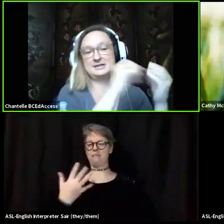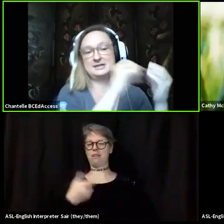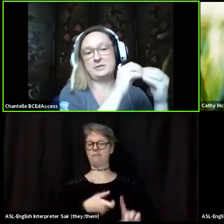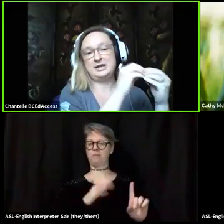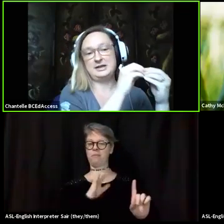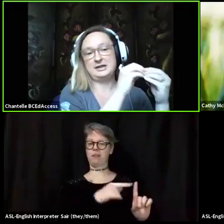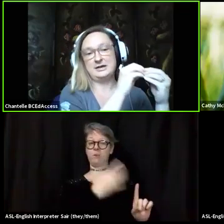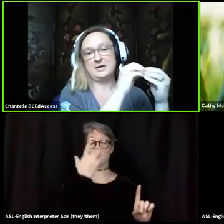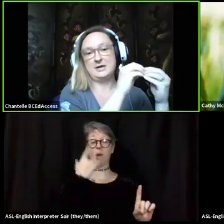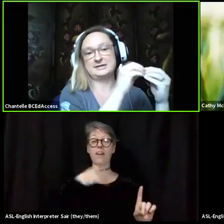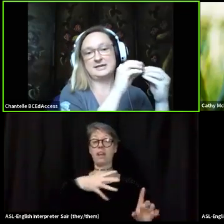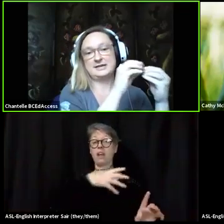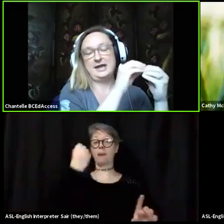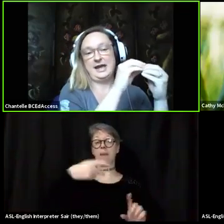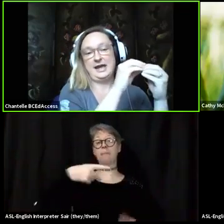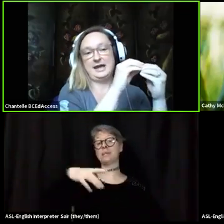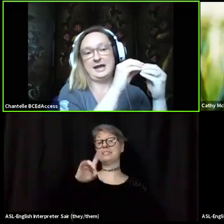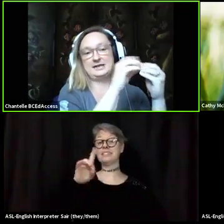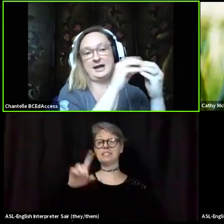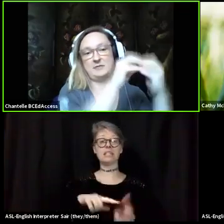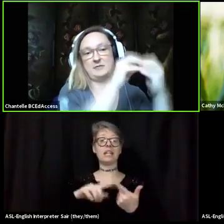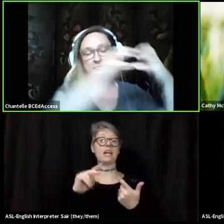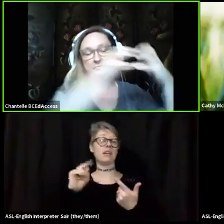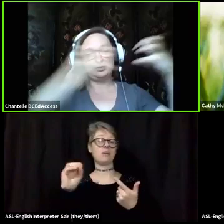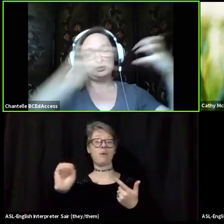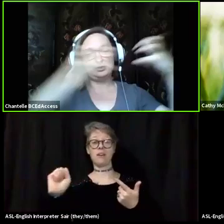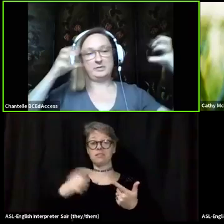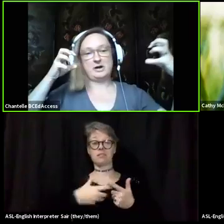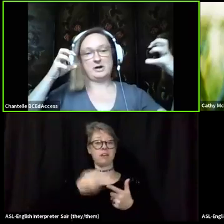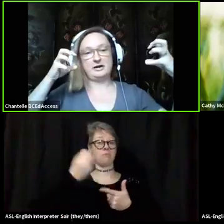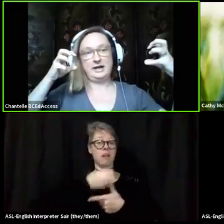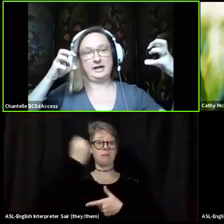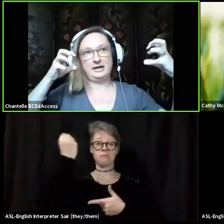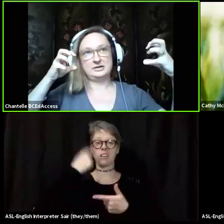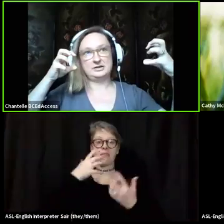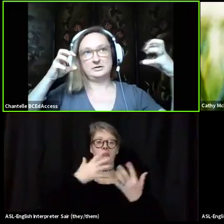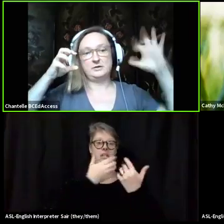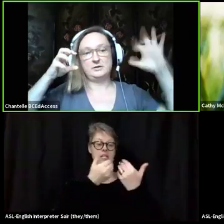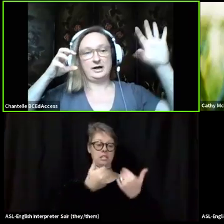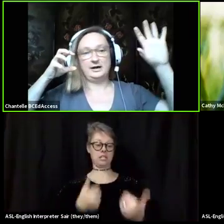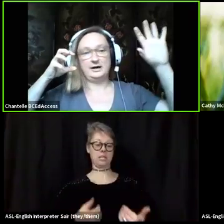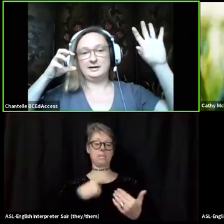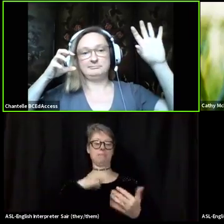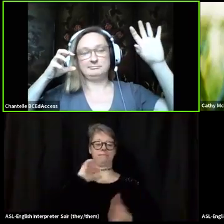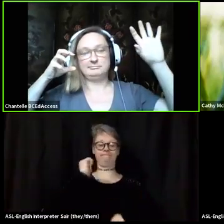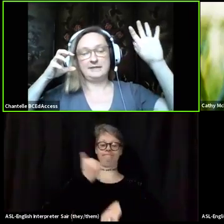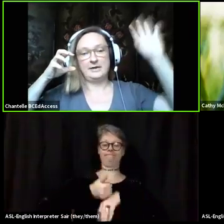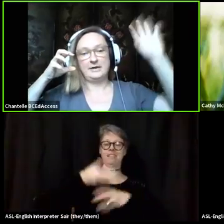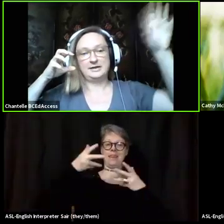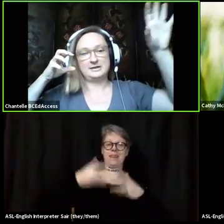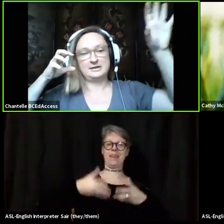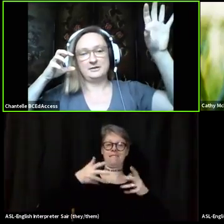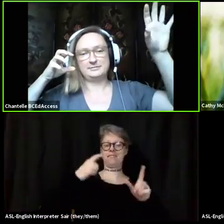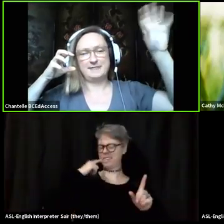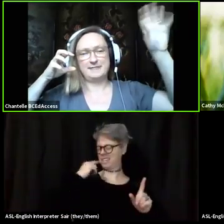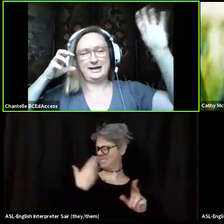a new diagnosis in the DSM five They came about because they took out PD and iOS took out PD and iOS, and. pulled it it apart. and to and to know